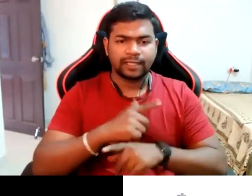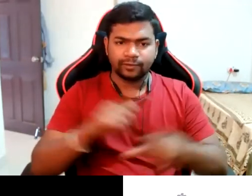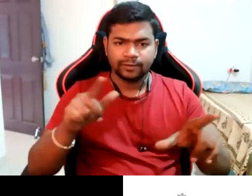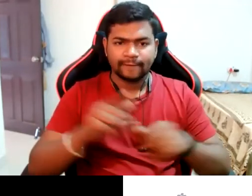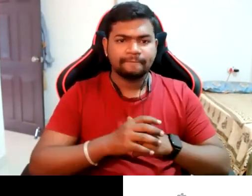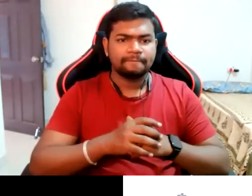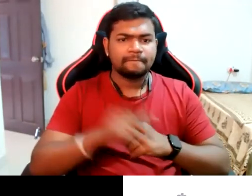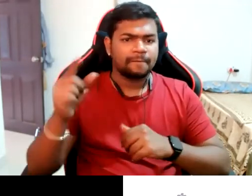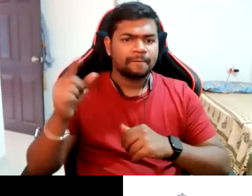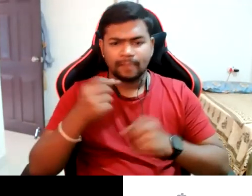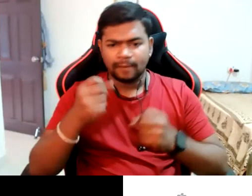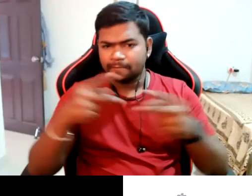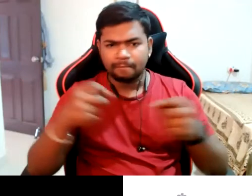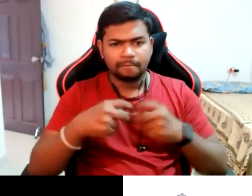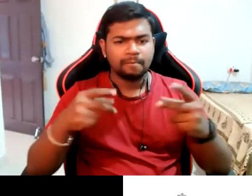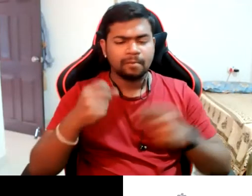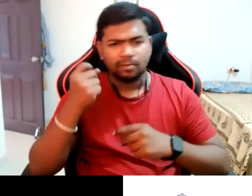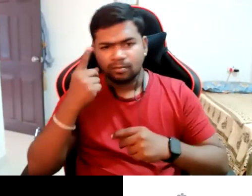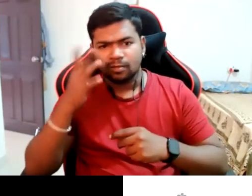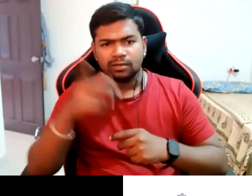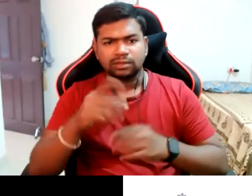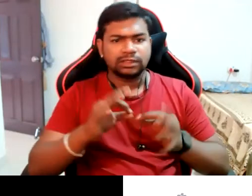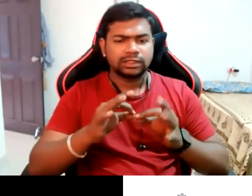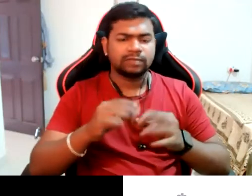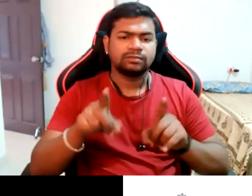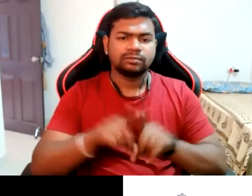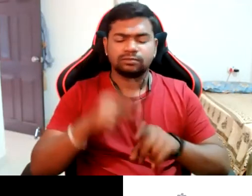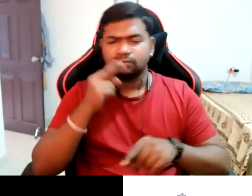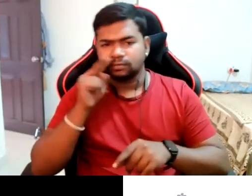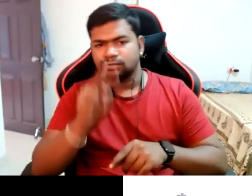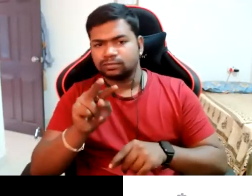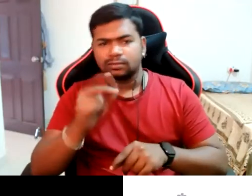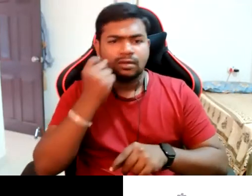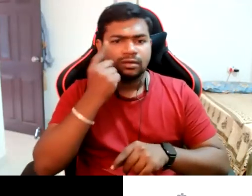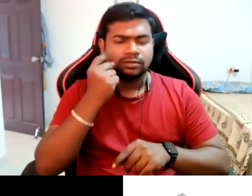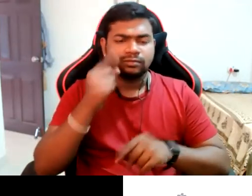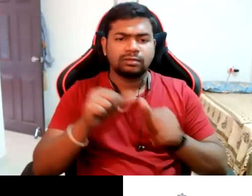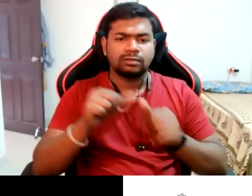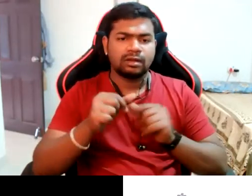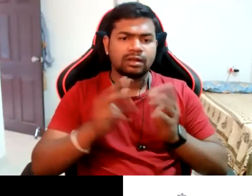don't use captions they use interpreter like Adam. There only look at Adam.